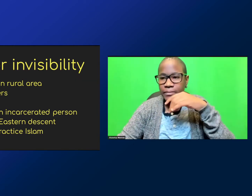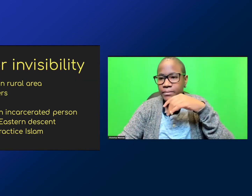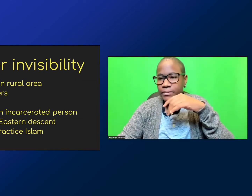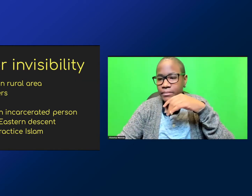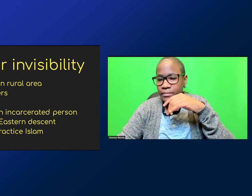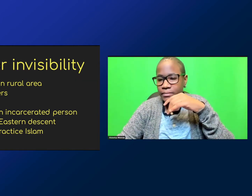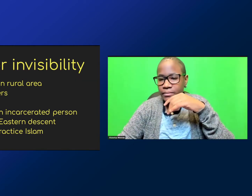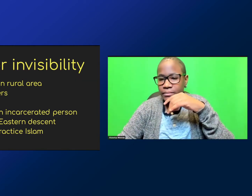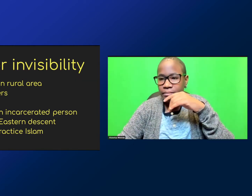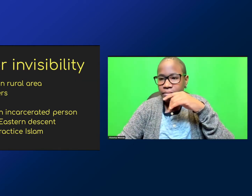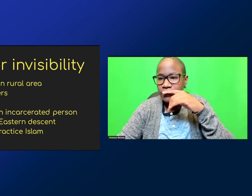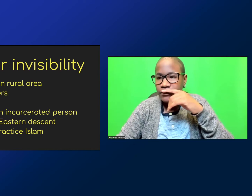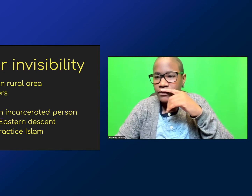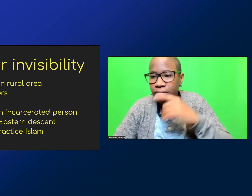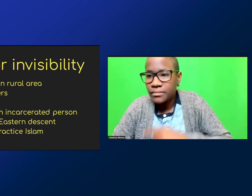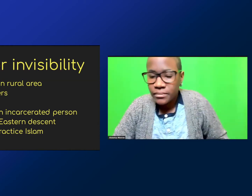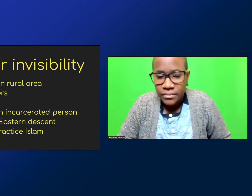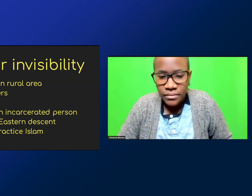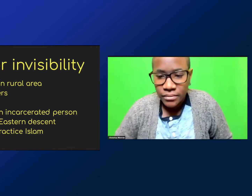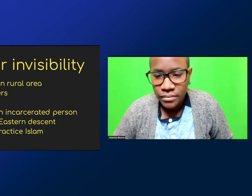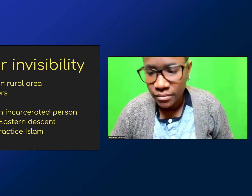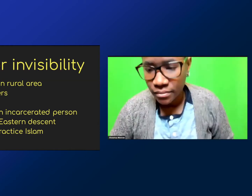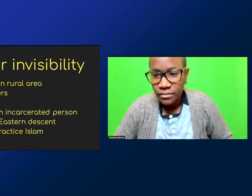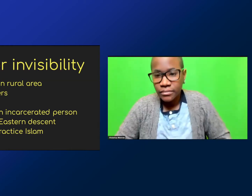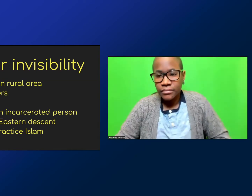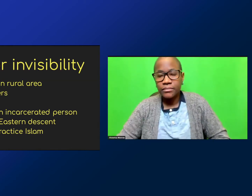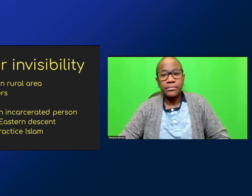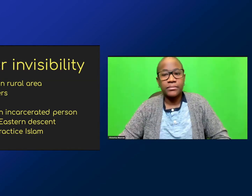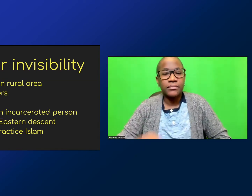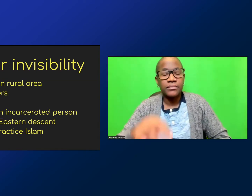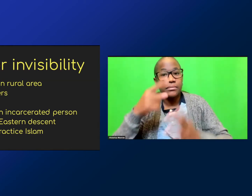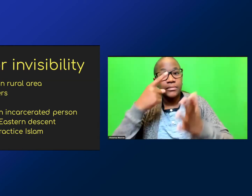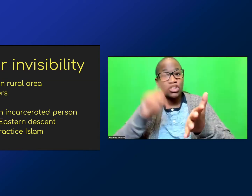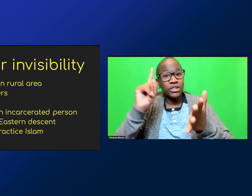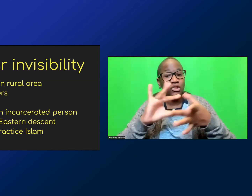even trans people lgbtq plus members are often made to be invisible in children's narratives